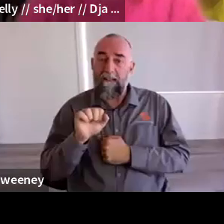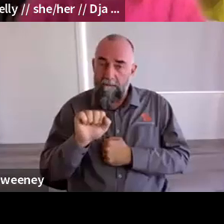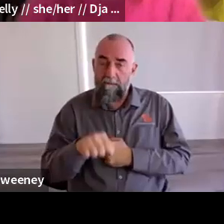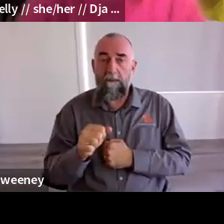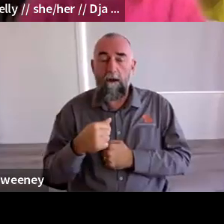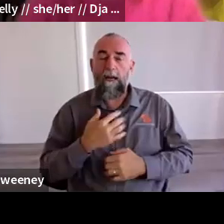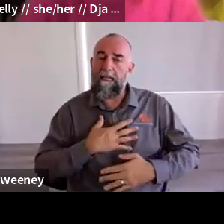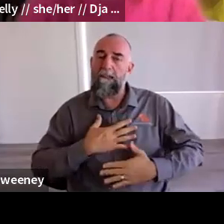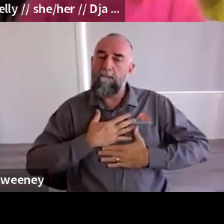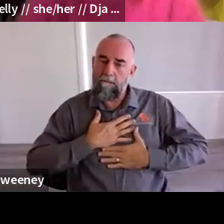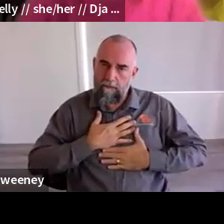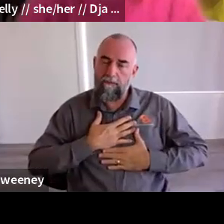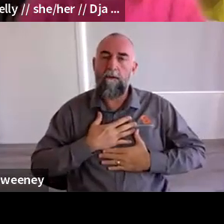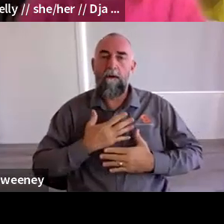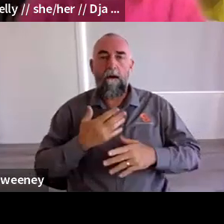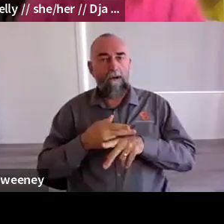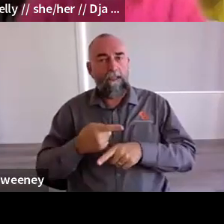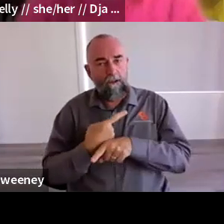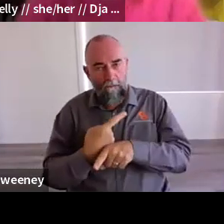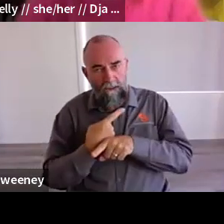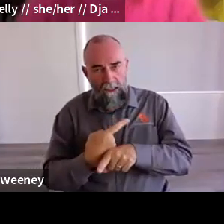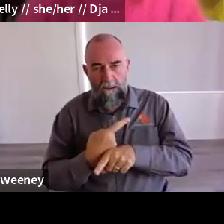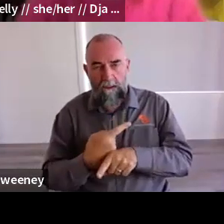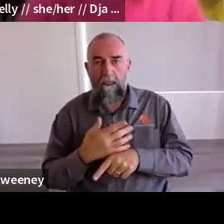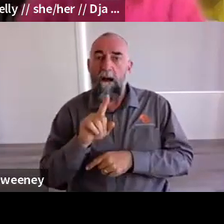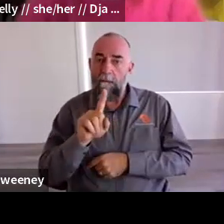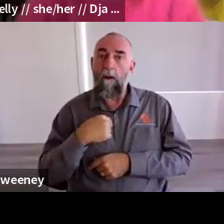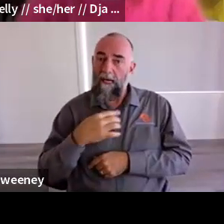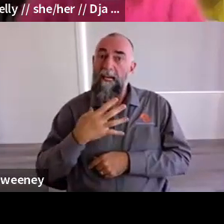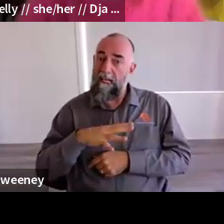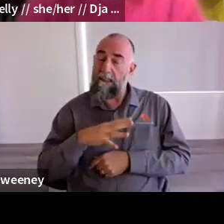country and caring for the communities that need, you know, support and each